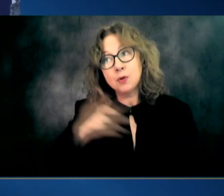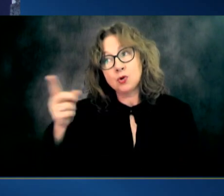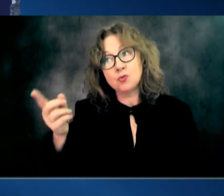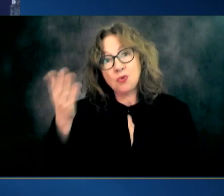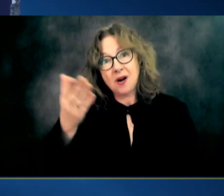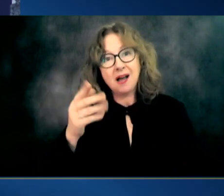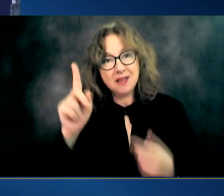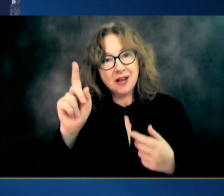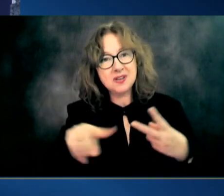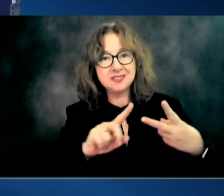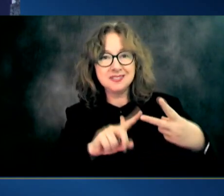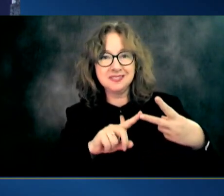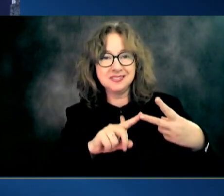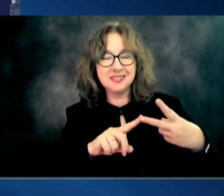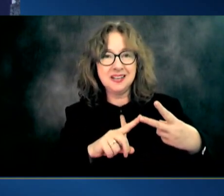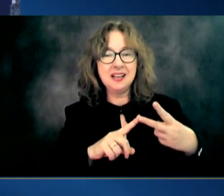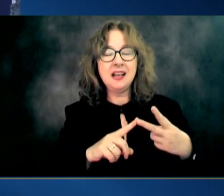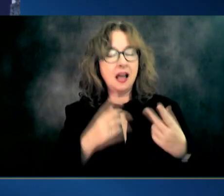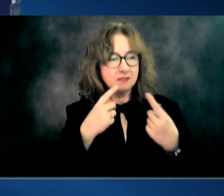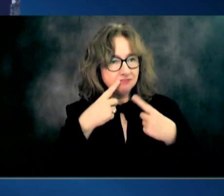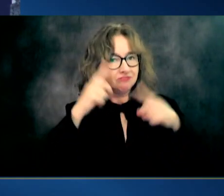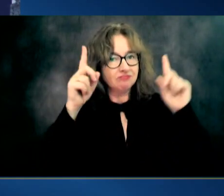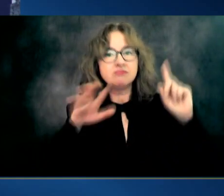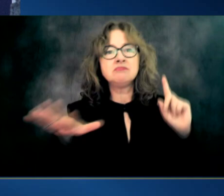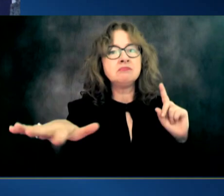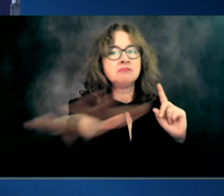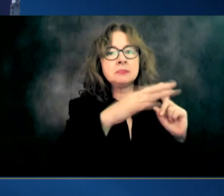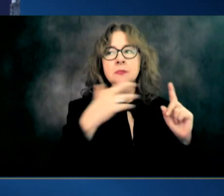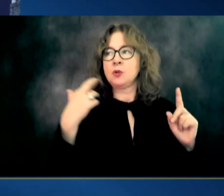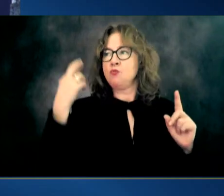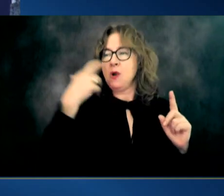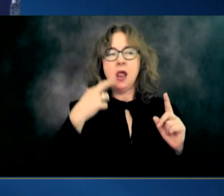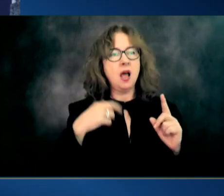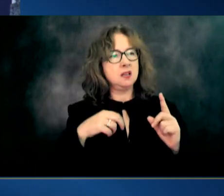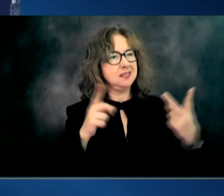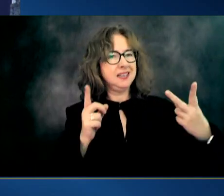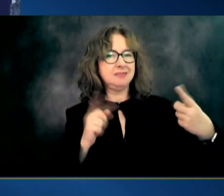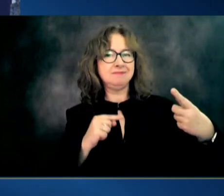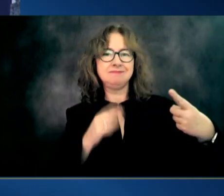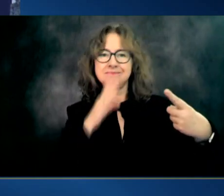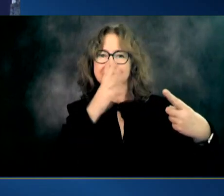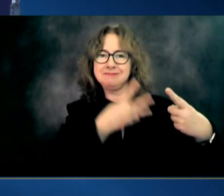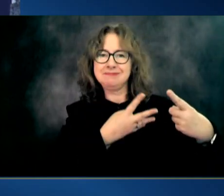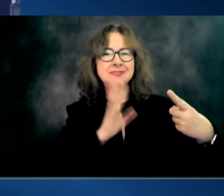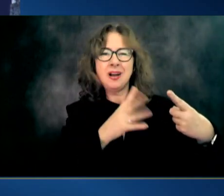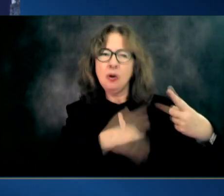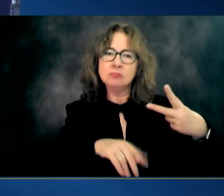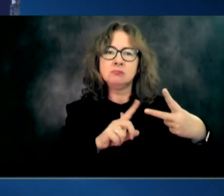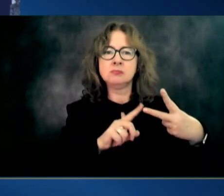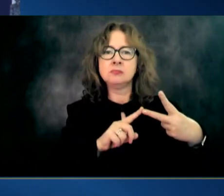something that we're realizing needs to be part of the conversation. That medication and science